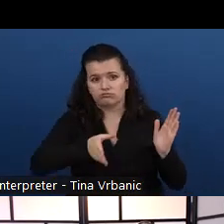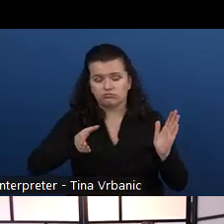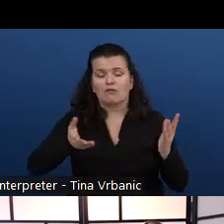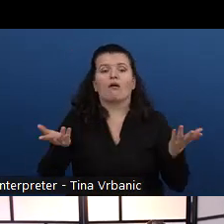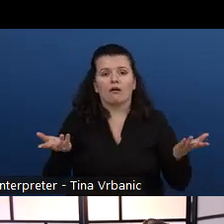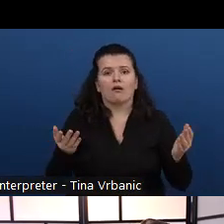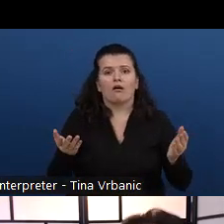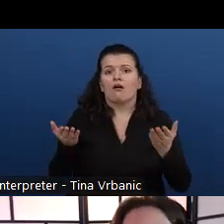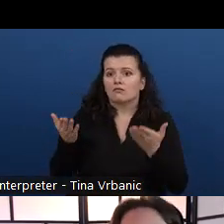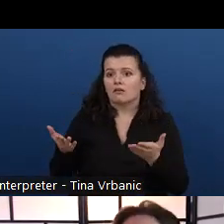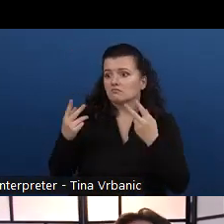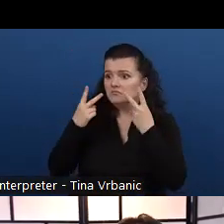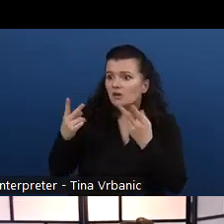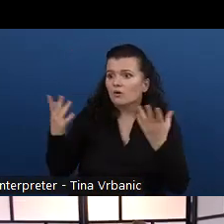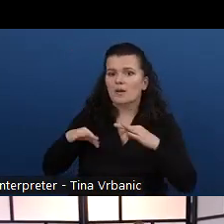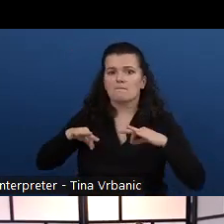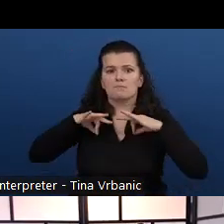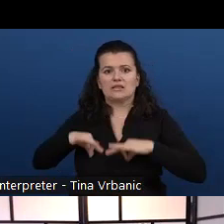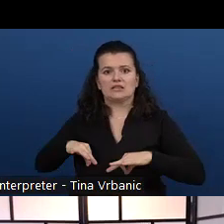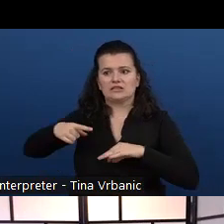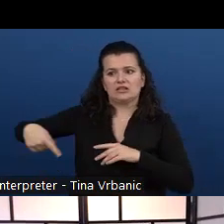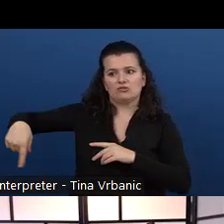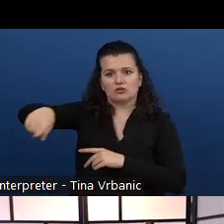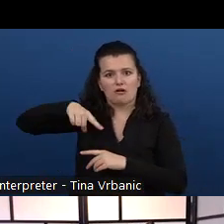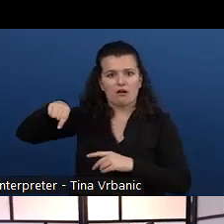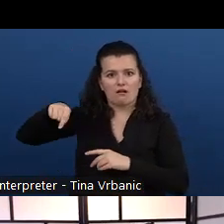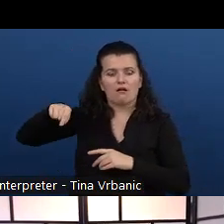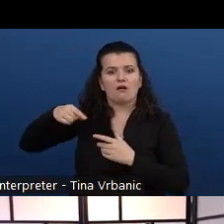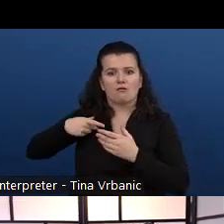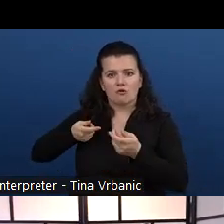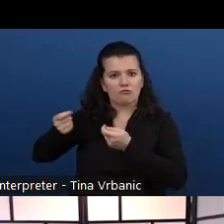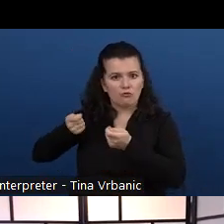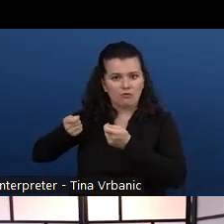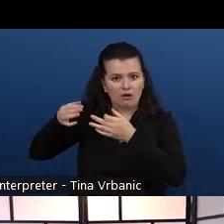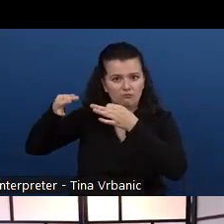is not nothing.